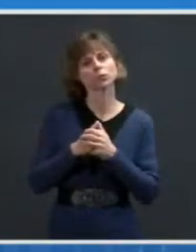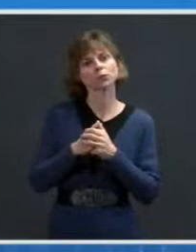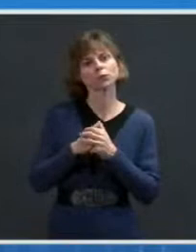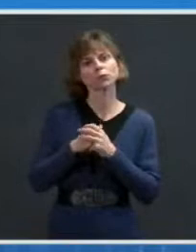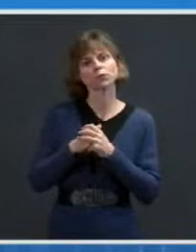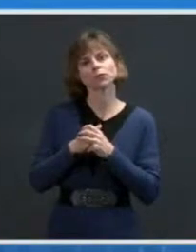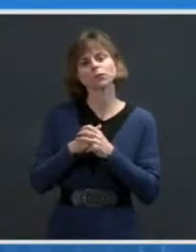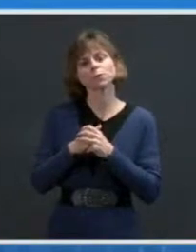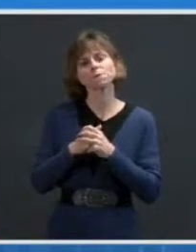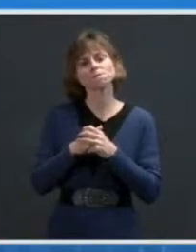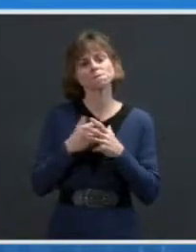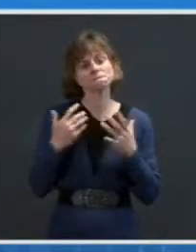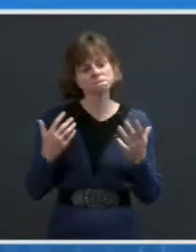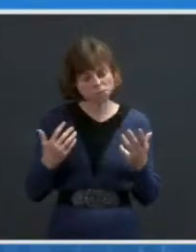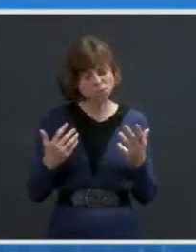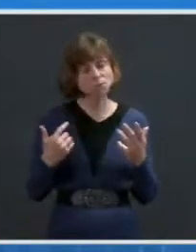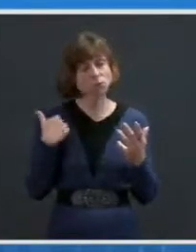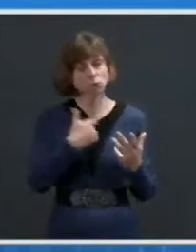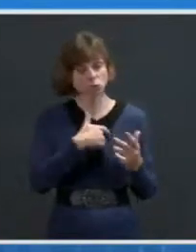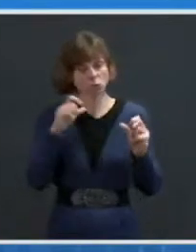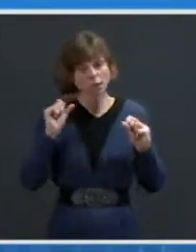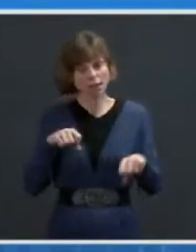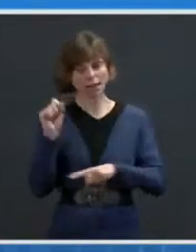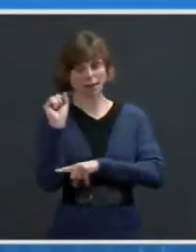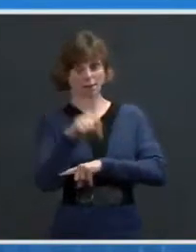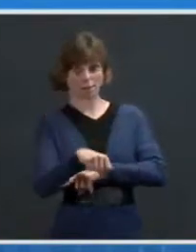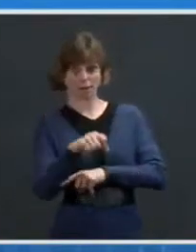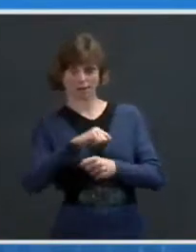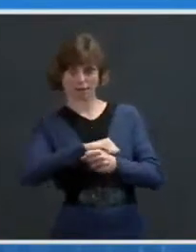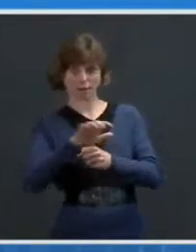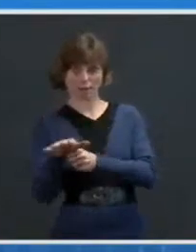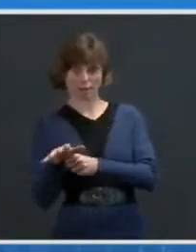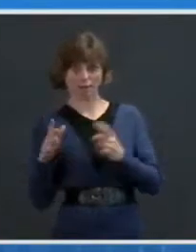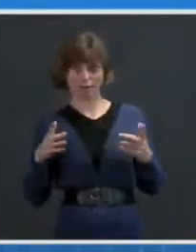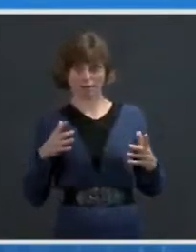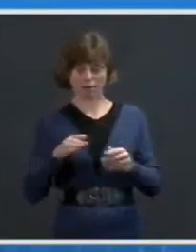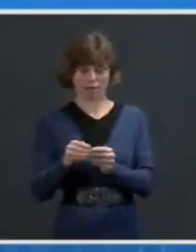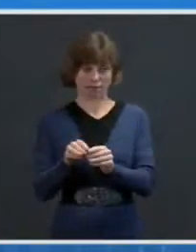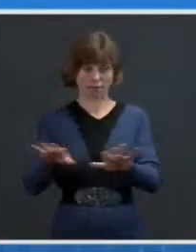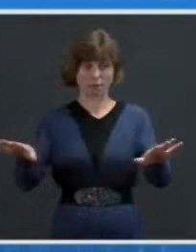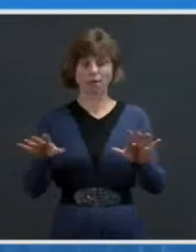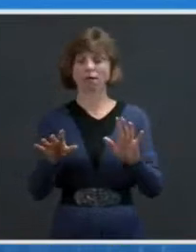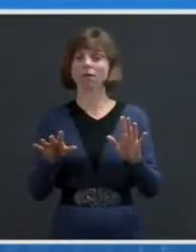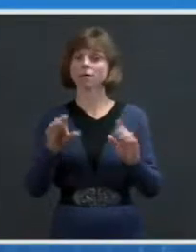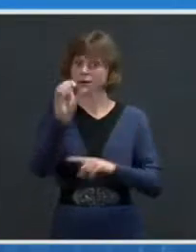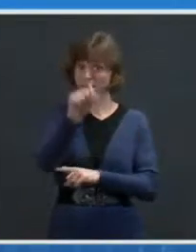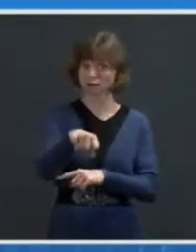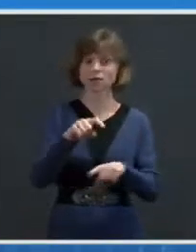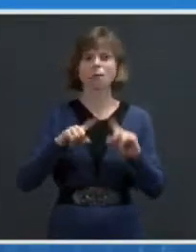WE HAVE MUCH MORE TO DO ON ALL FRONTS AND THE WAR ON THIS